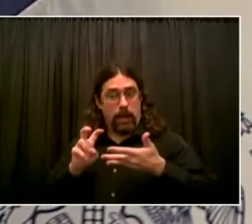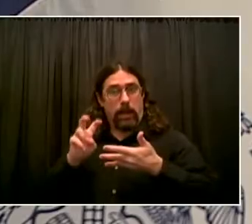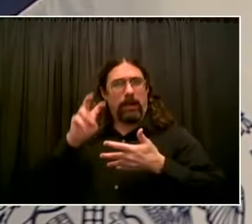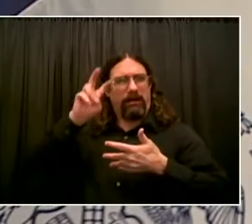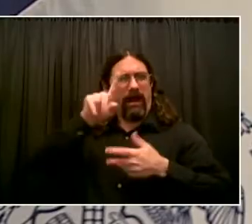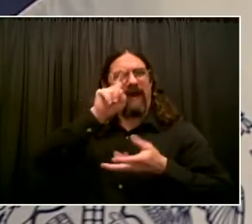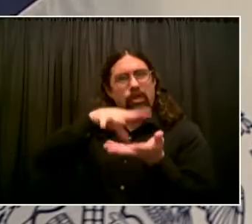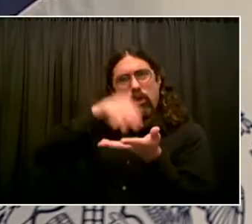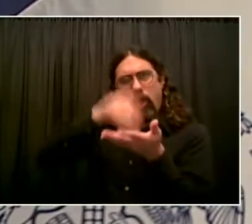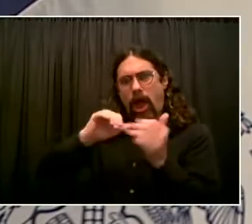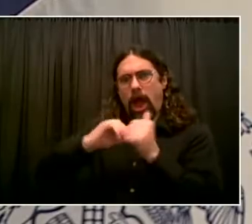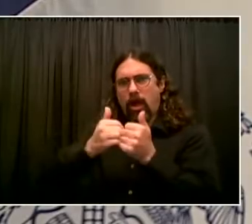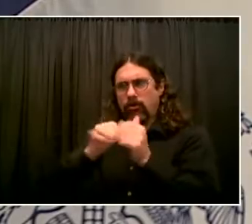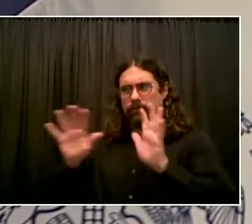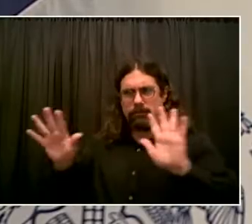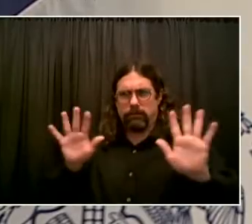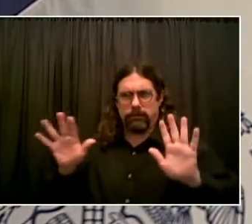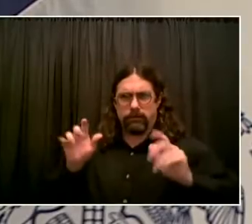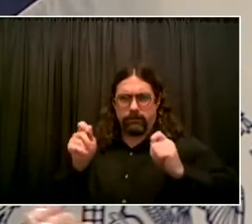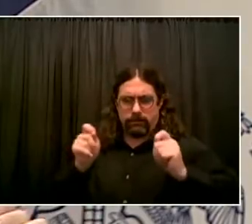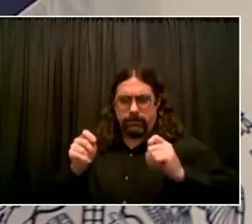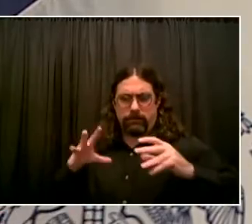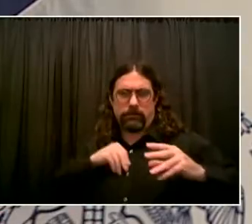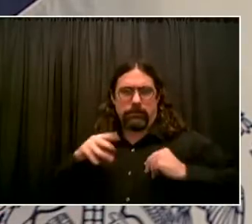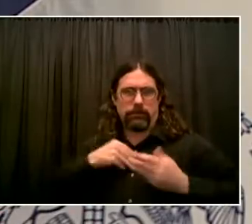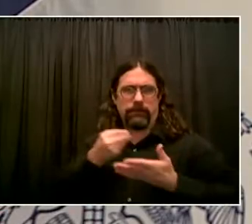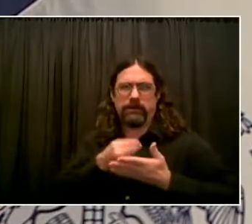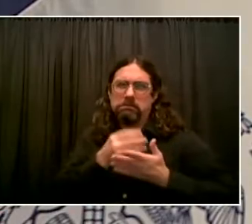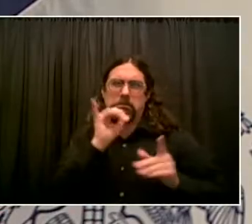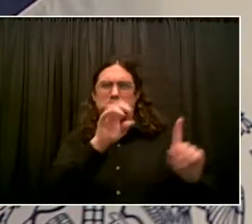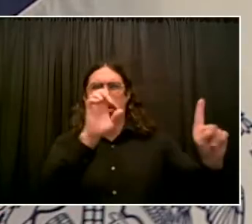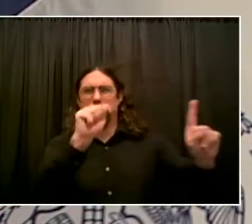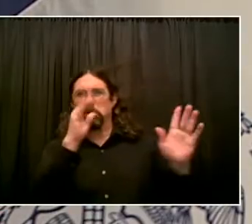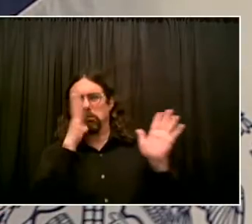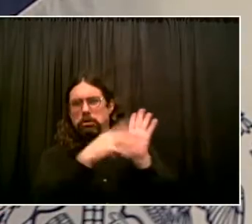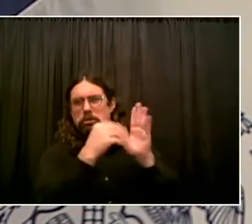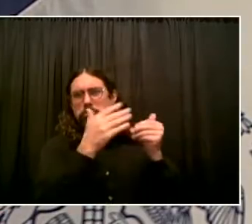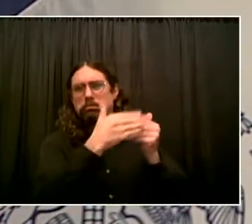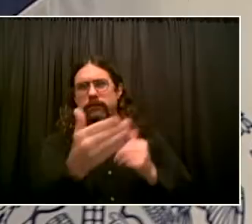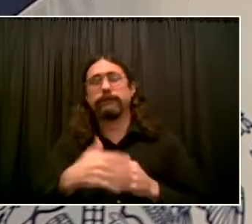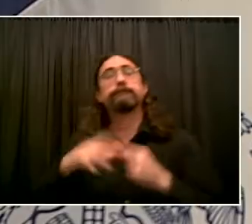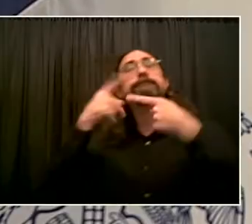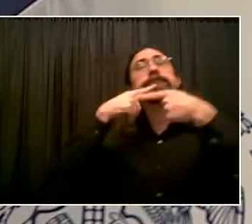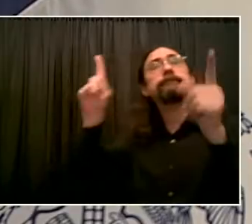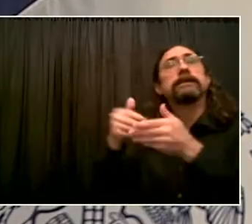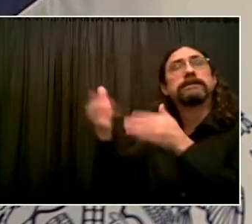PUBLIC SERVANT HIS WHOLE LIFE. DANA RUSHINGS BENSTEIN FROM THE NEW YORK